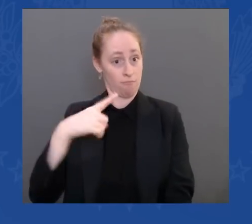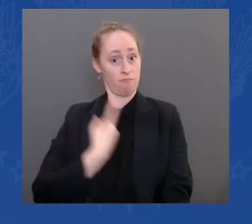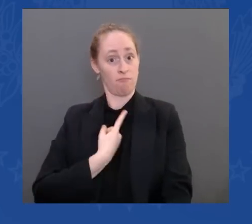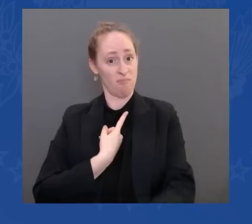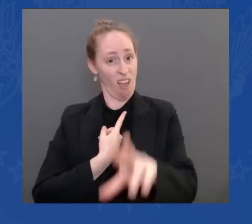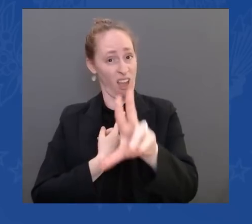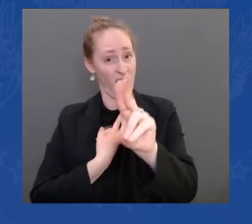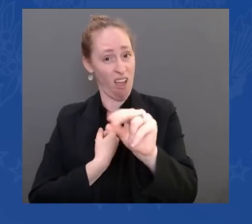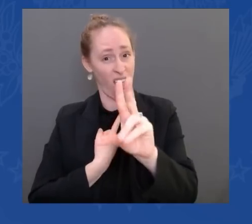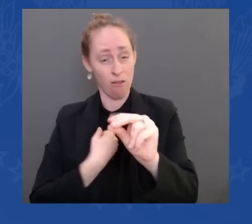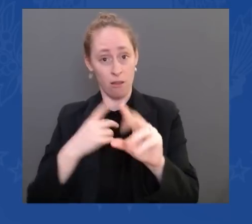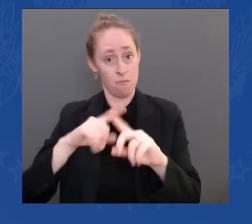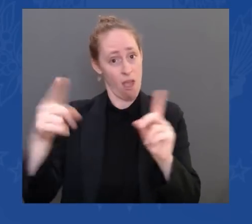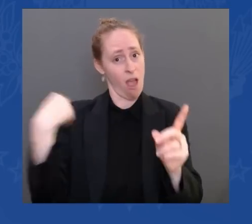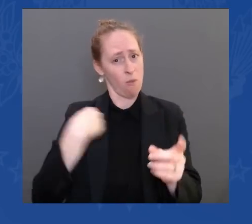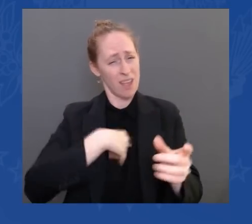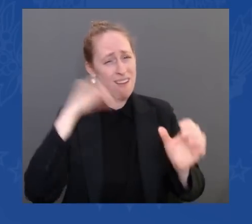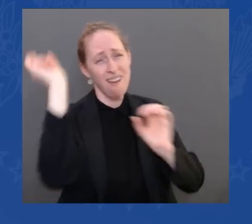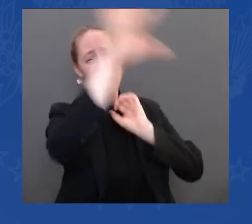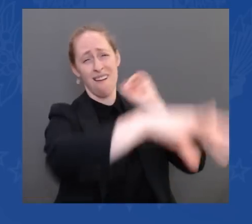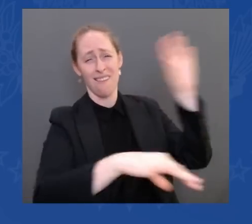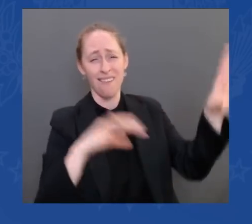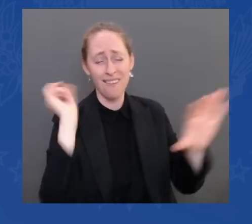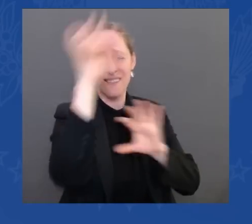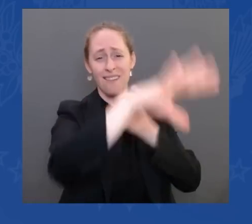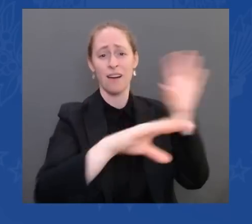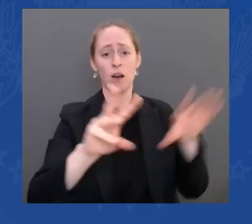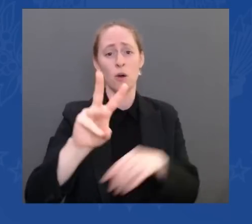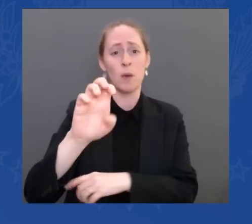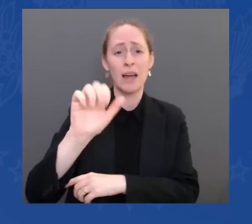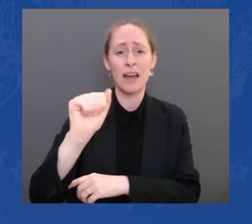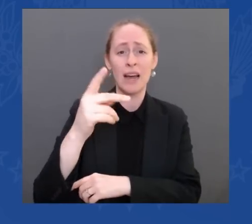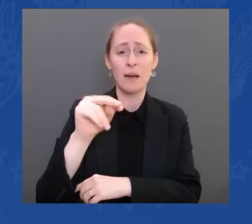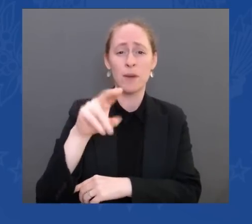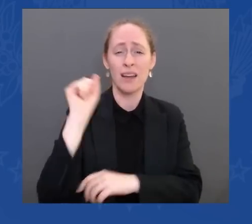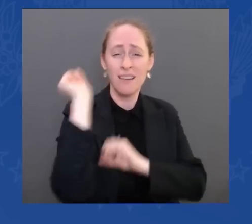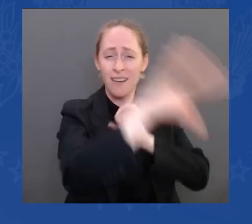and anti-air weapons, helicopters, armored vehicles, artillery, coastal defense systems.